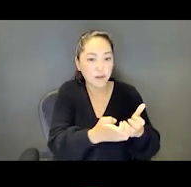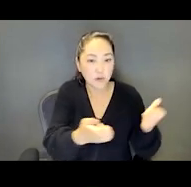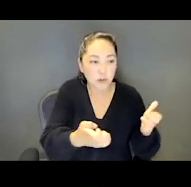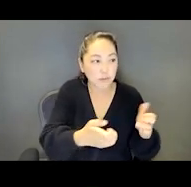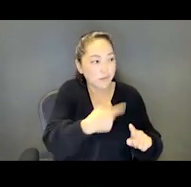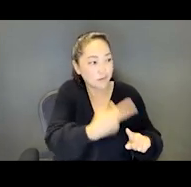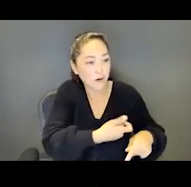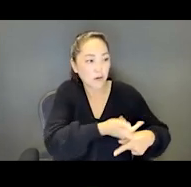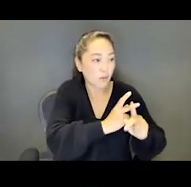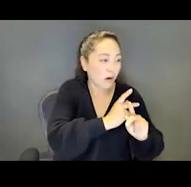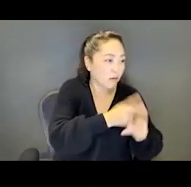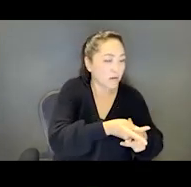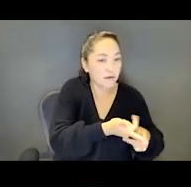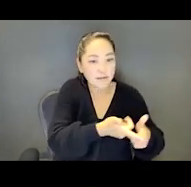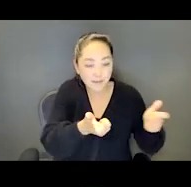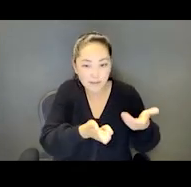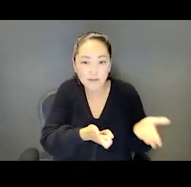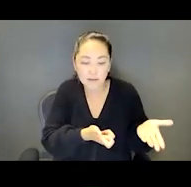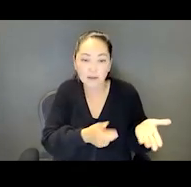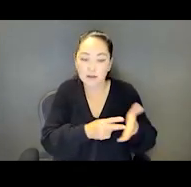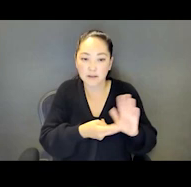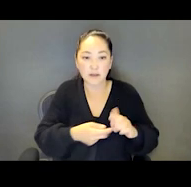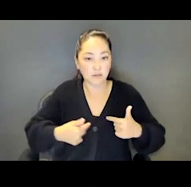I found information and we should try it out.